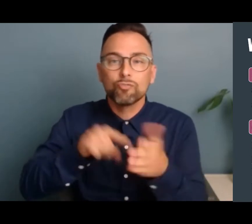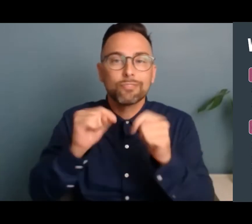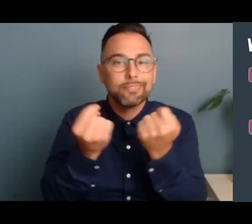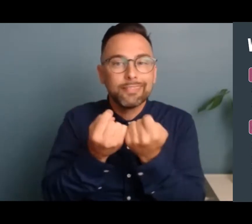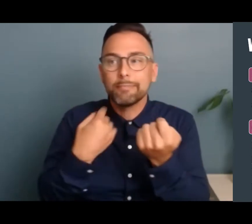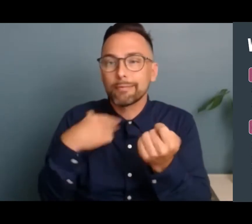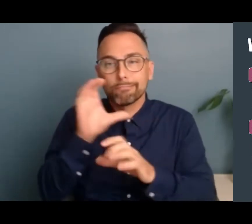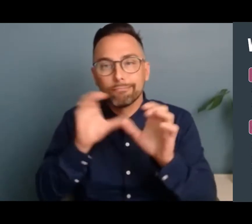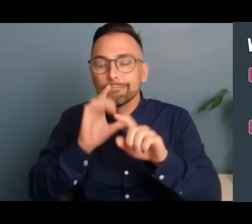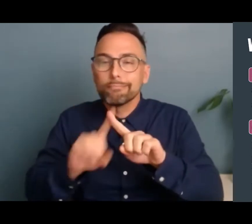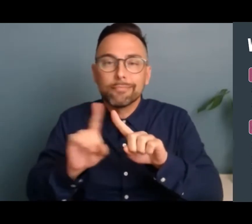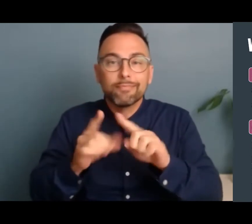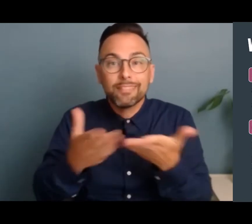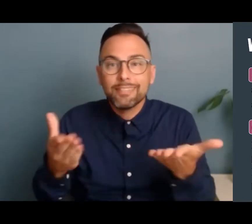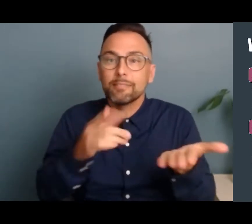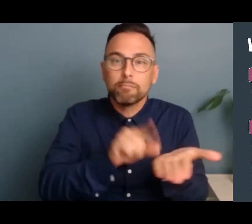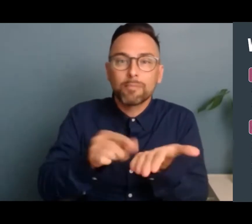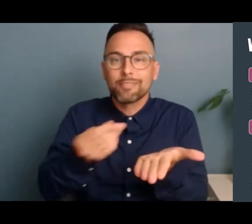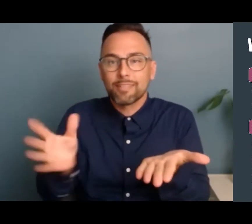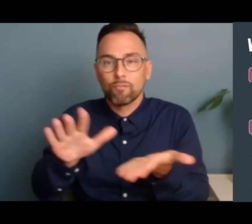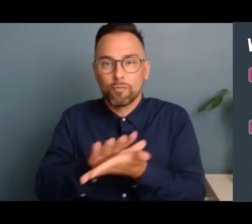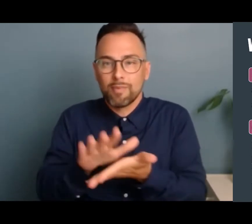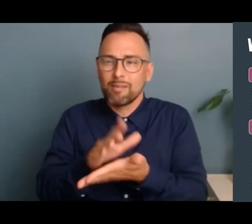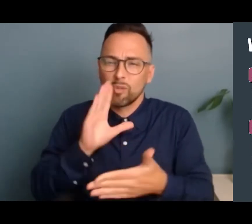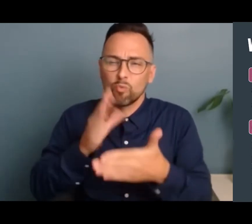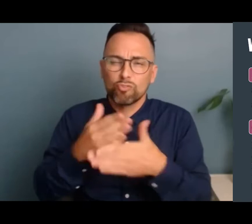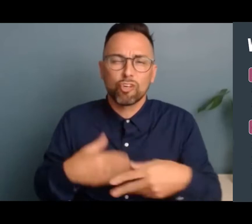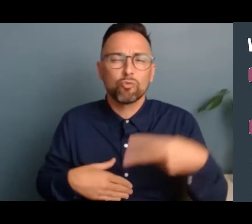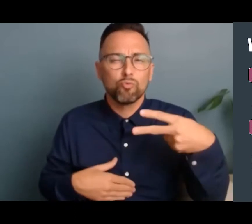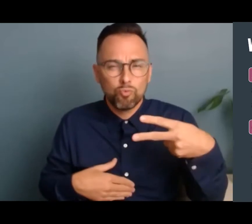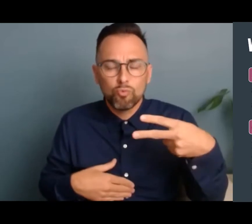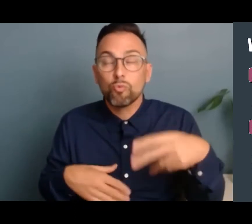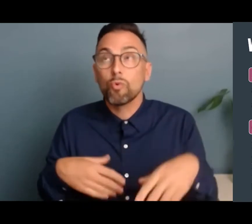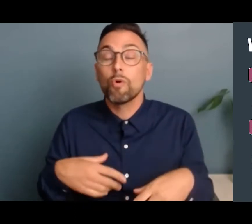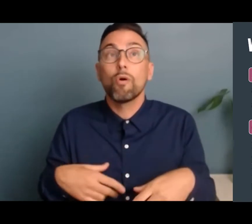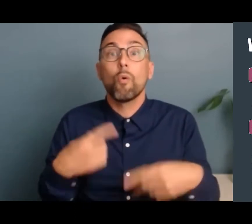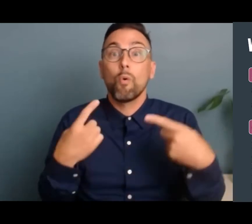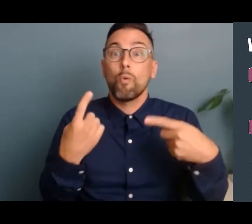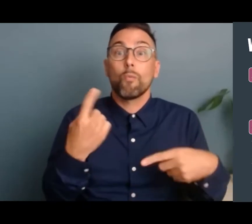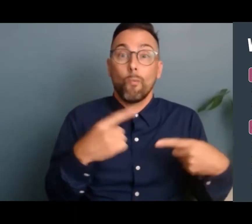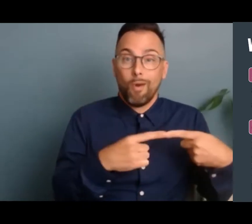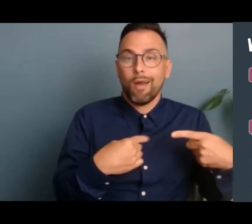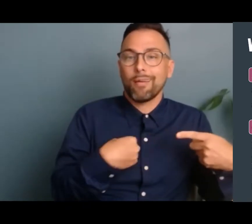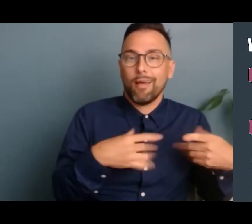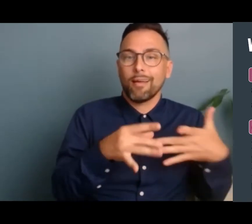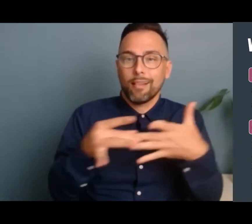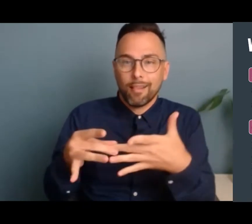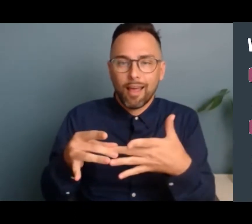for all deaf individuals is that our team did research, a lot of articles, and we found a couple